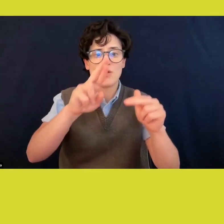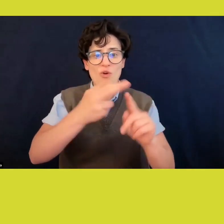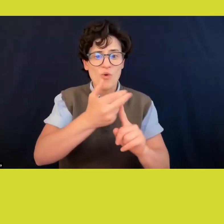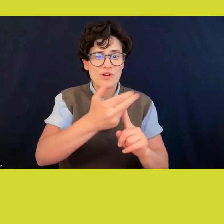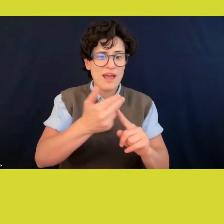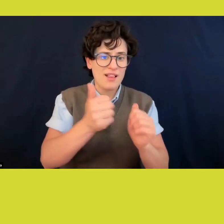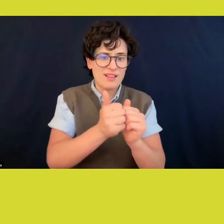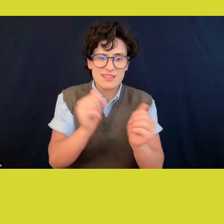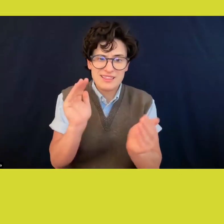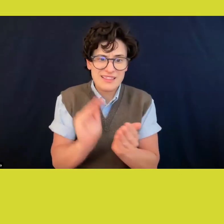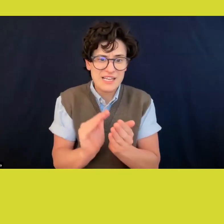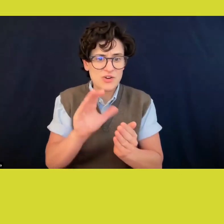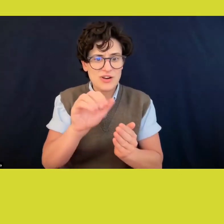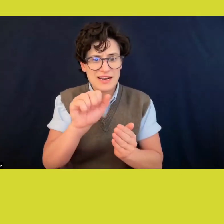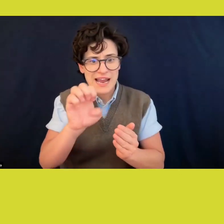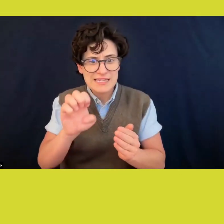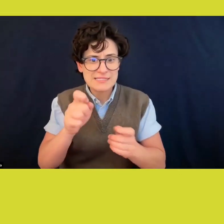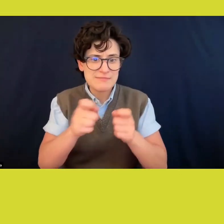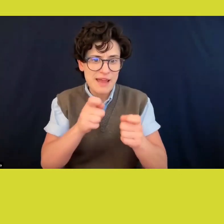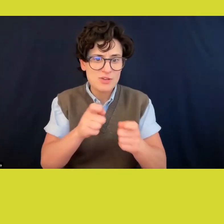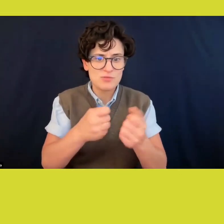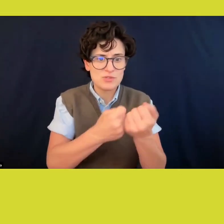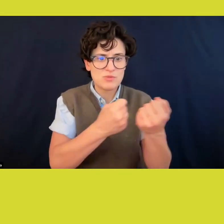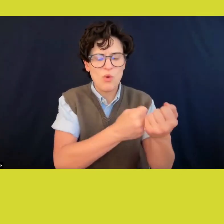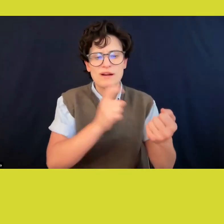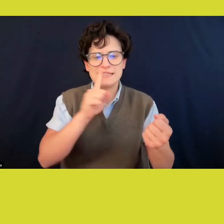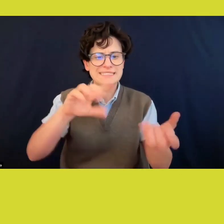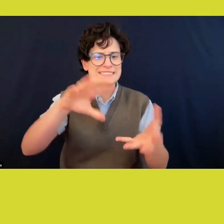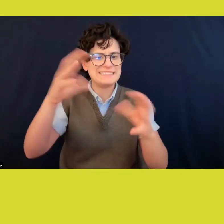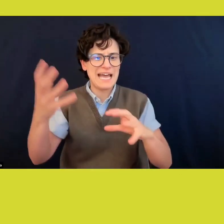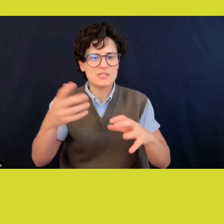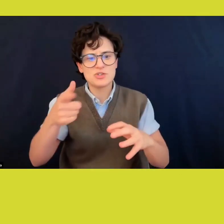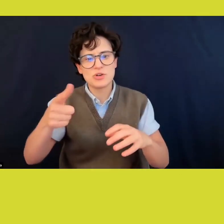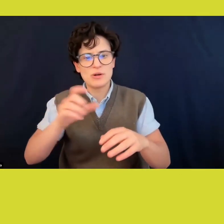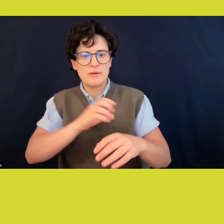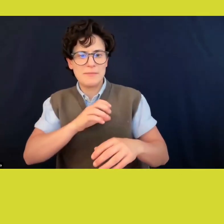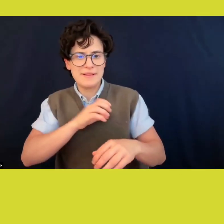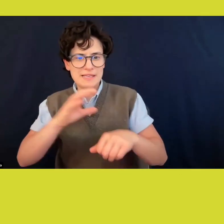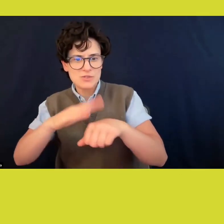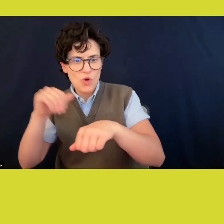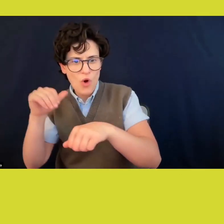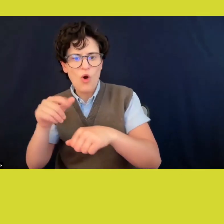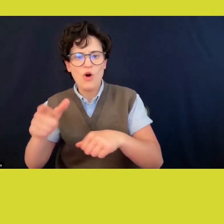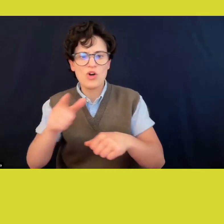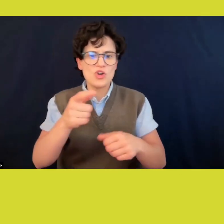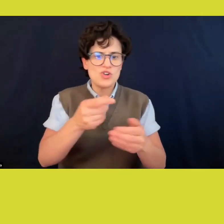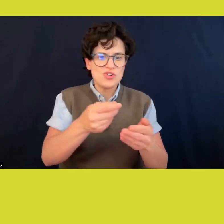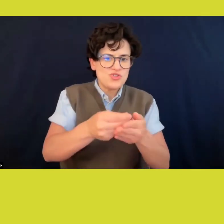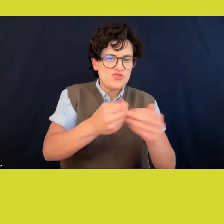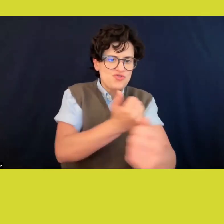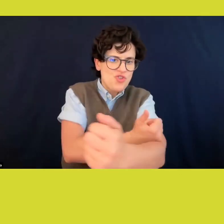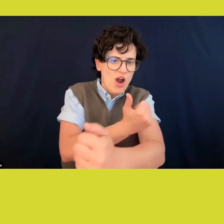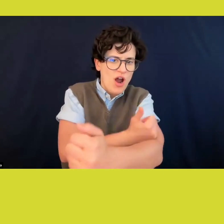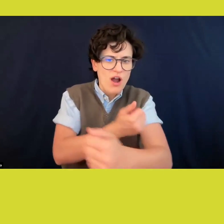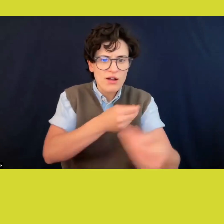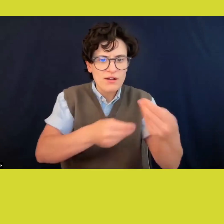there's drug dealing, the place is awful, and yet it's being called the Housing First program because